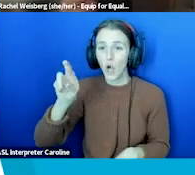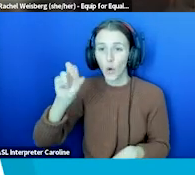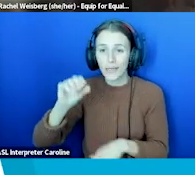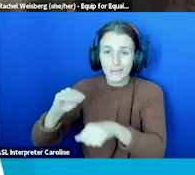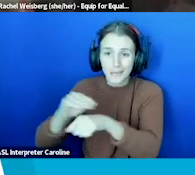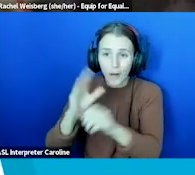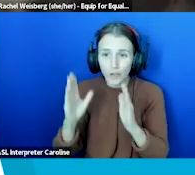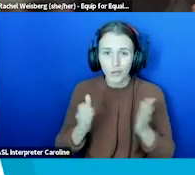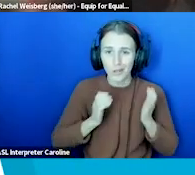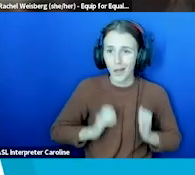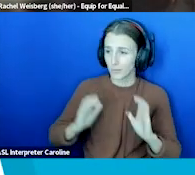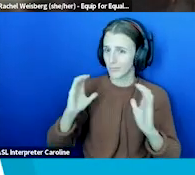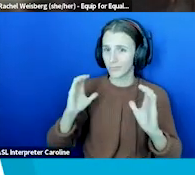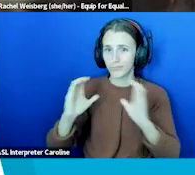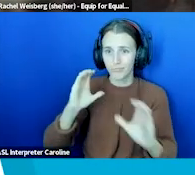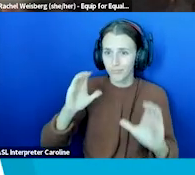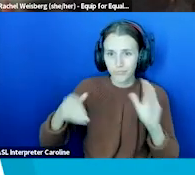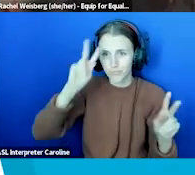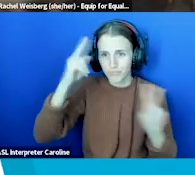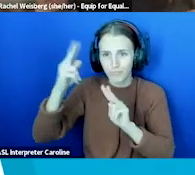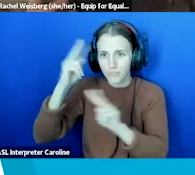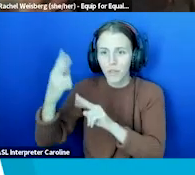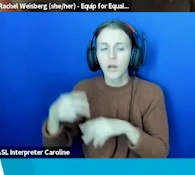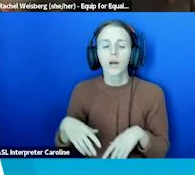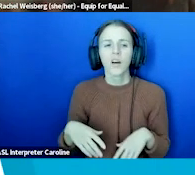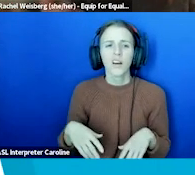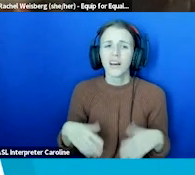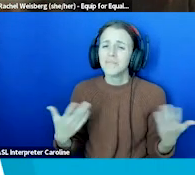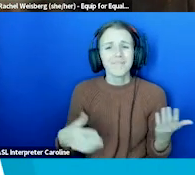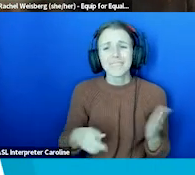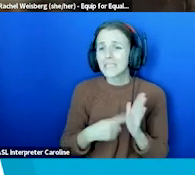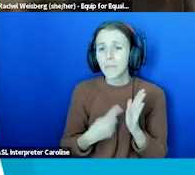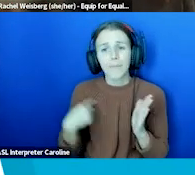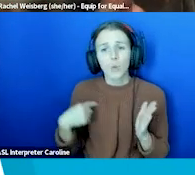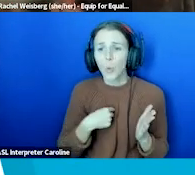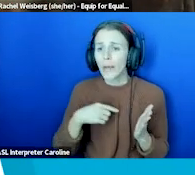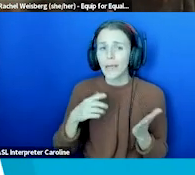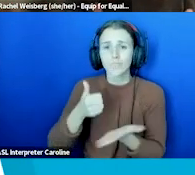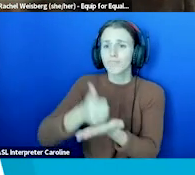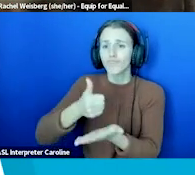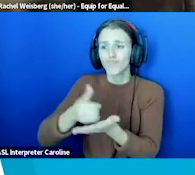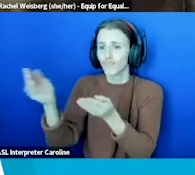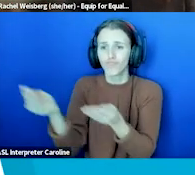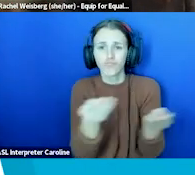THAT. SOMETIMES IT IS SITUATION WITH A COMMUNICATION BREAKDOWN BETWEEN